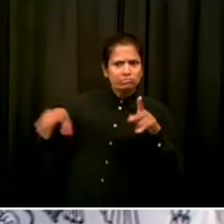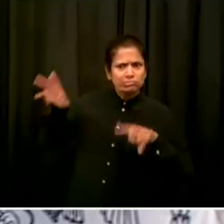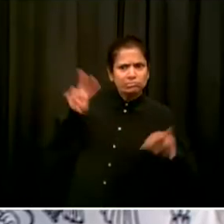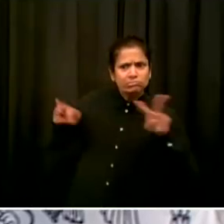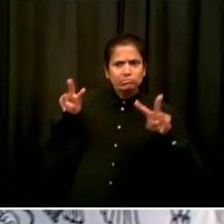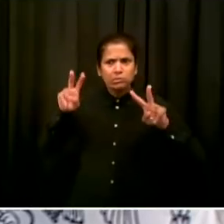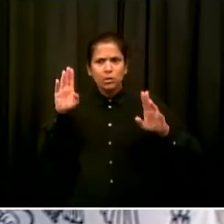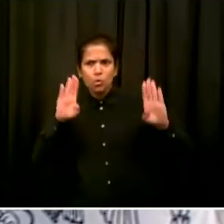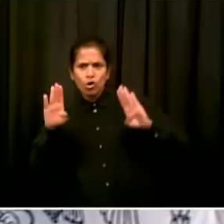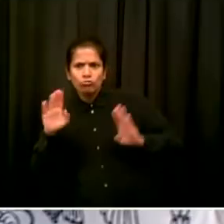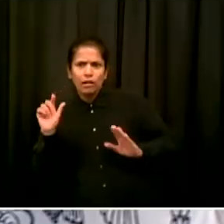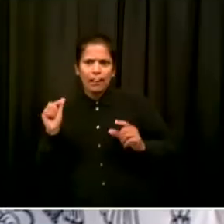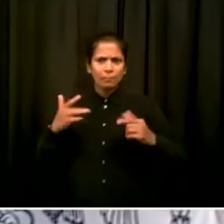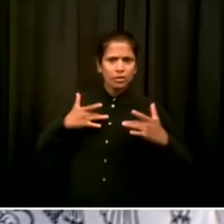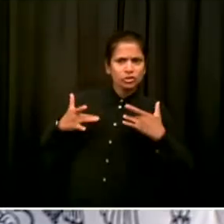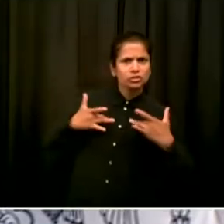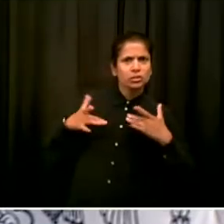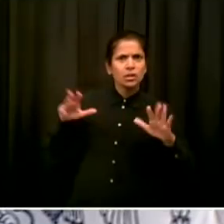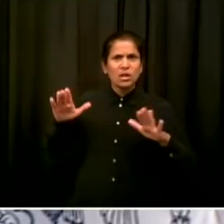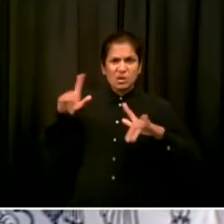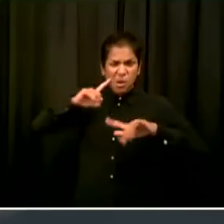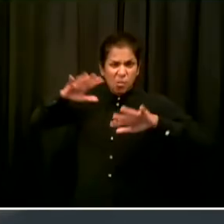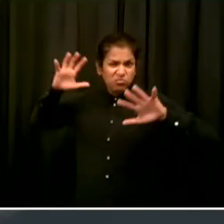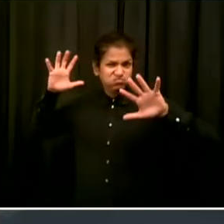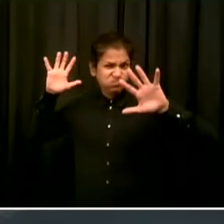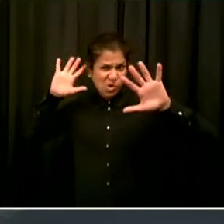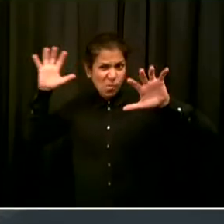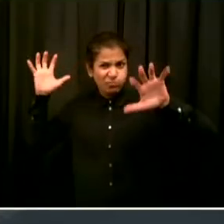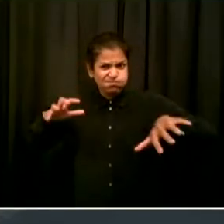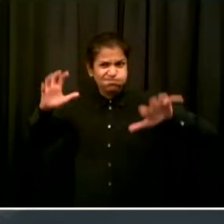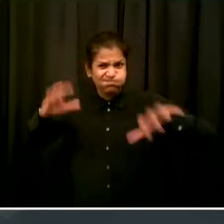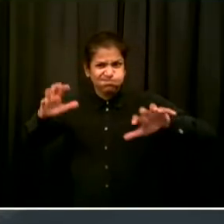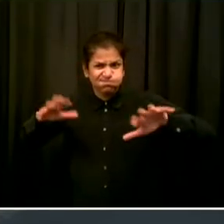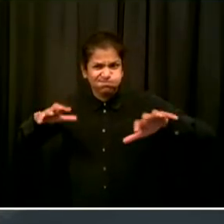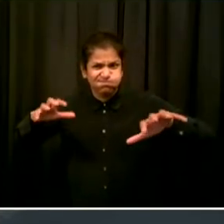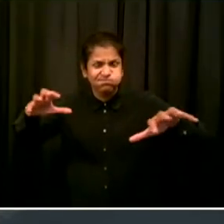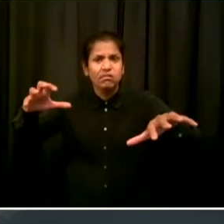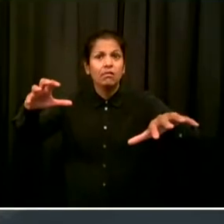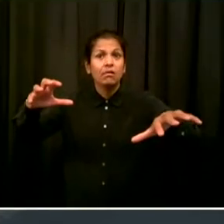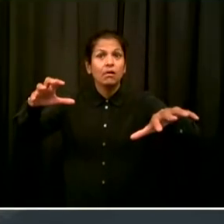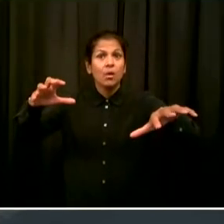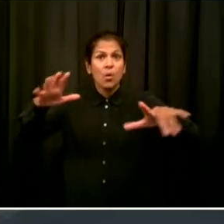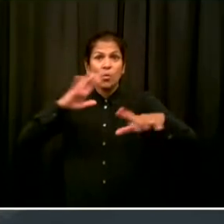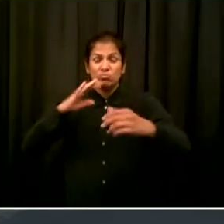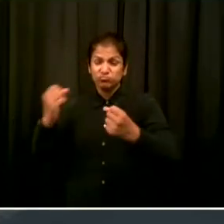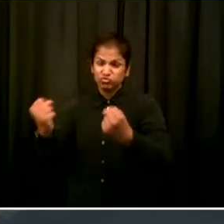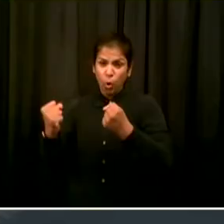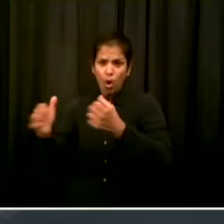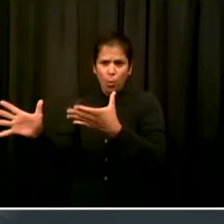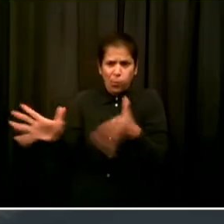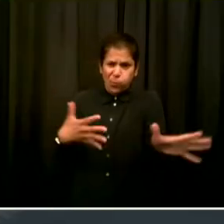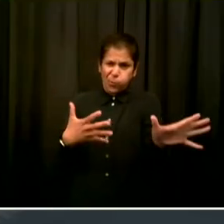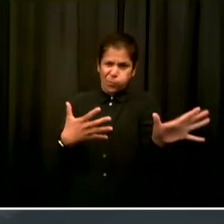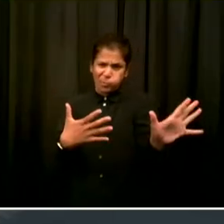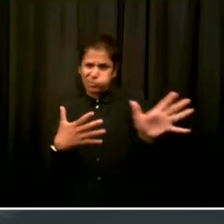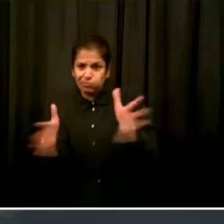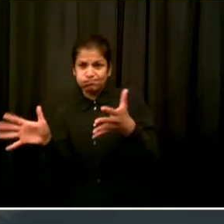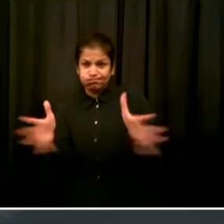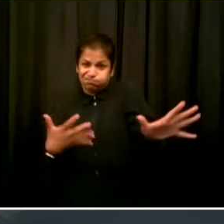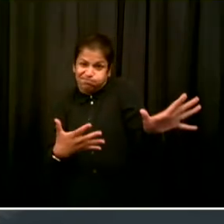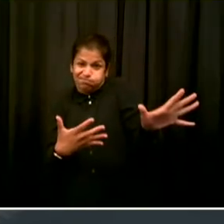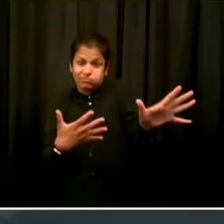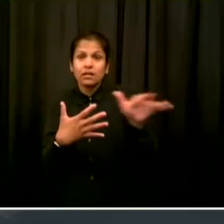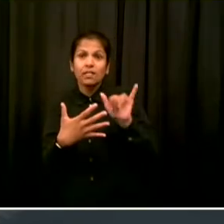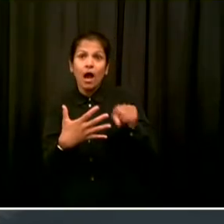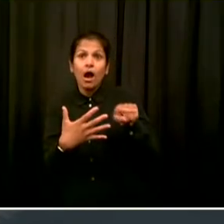AS THE SRTOM